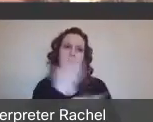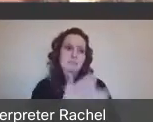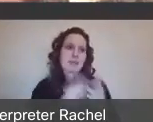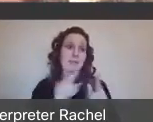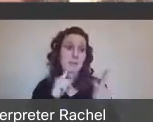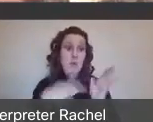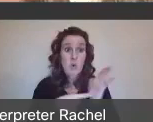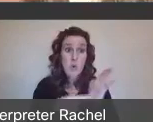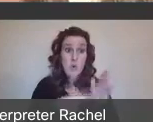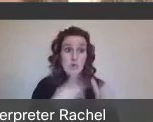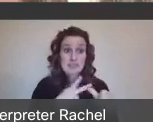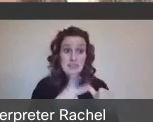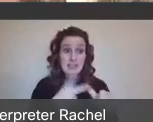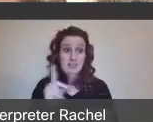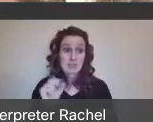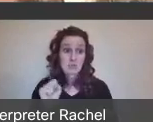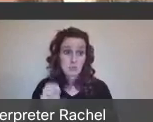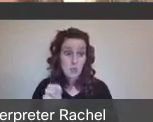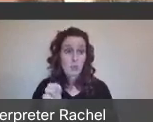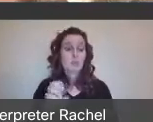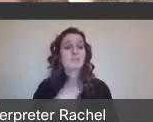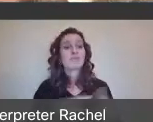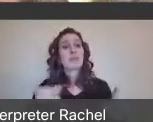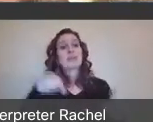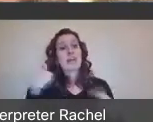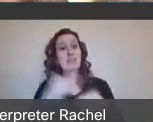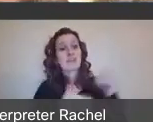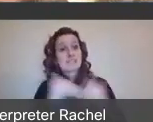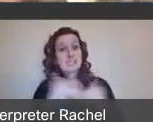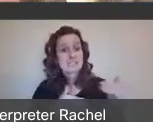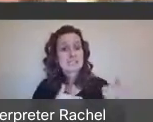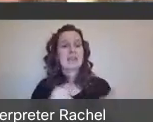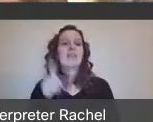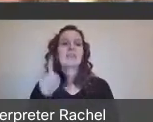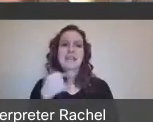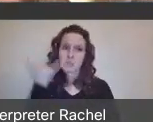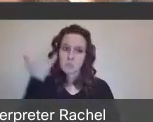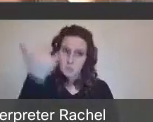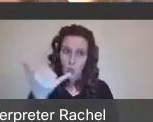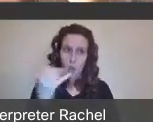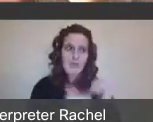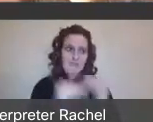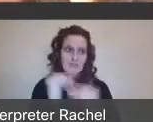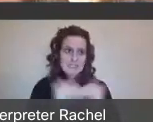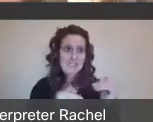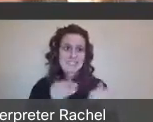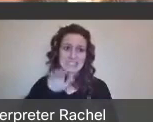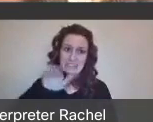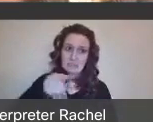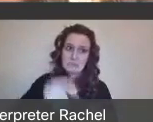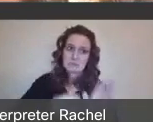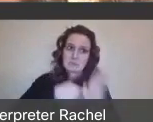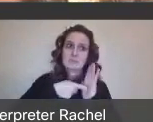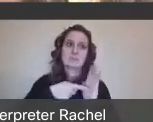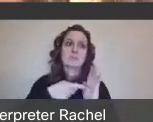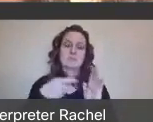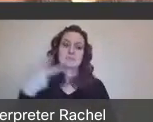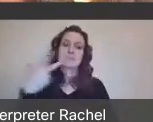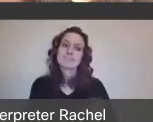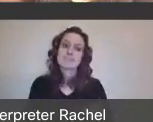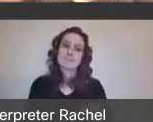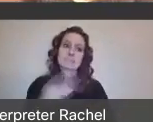dose by another facility, they need to call that facility and insist that they be vaccinated. The